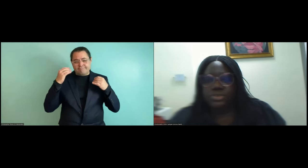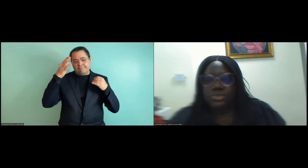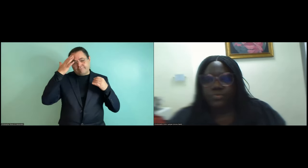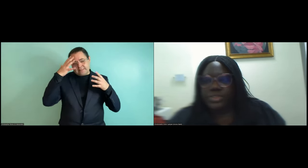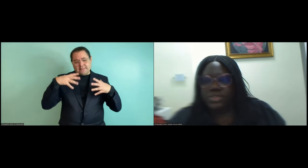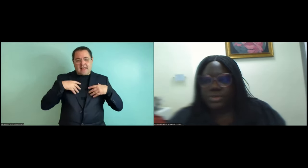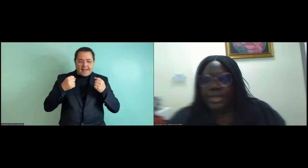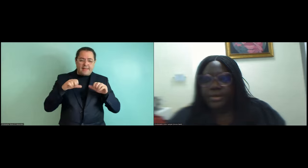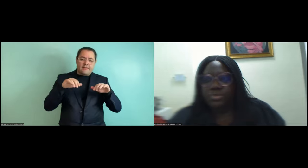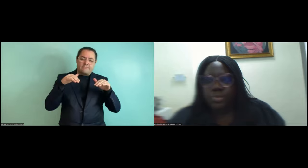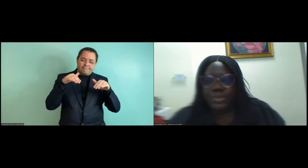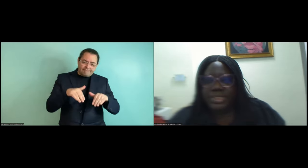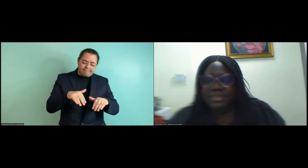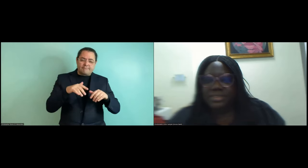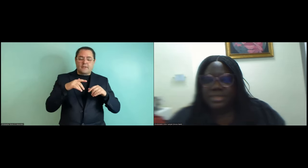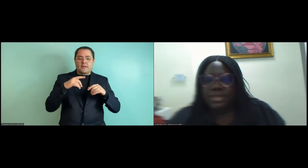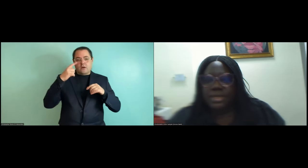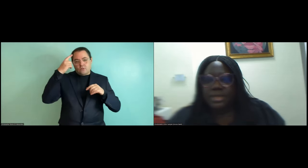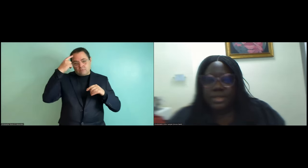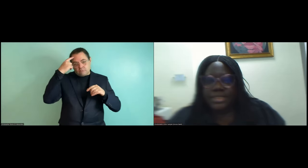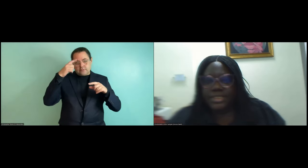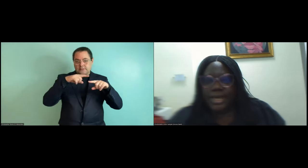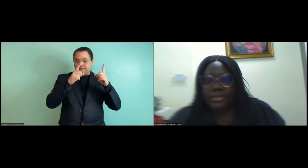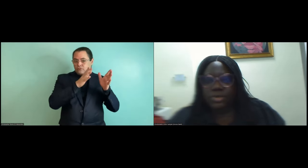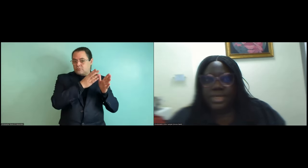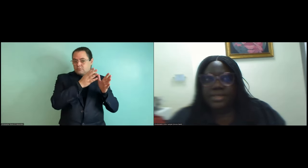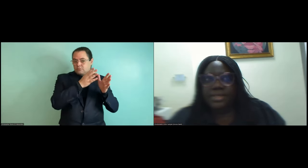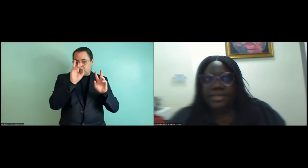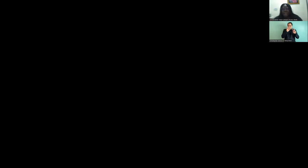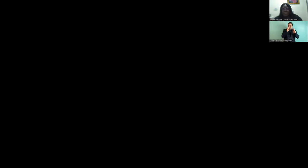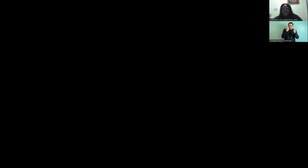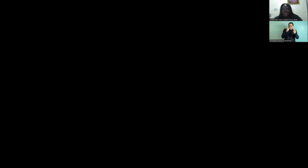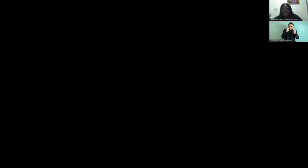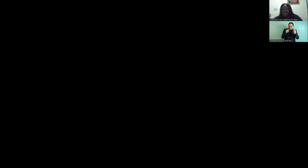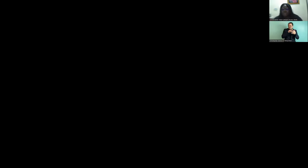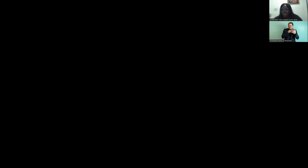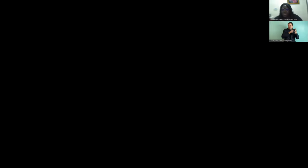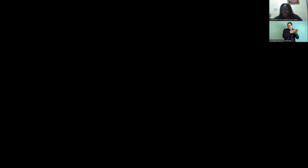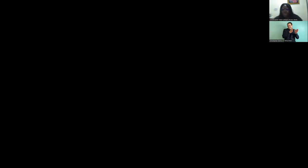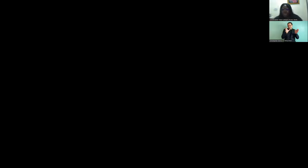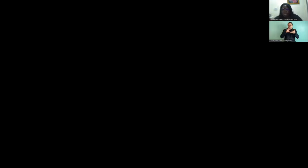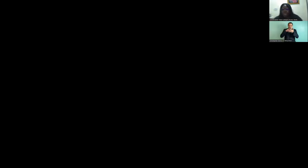to fiscal health mobility, learning, and others. 11:45:47 I think it's something that we all